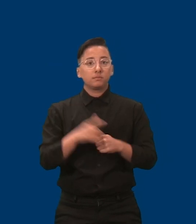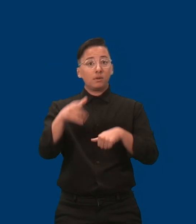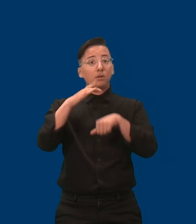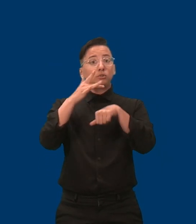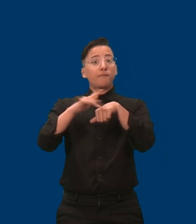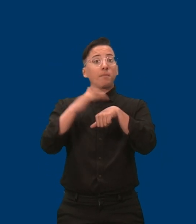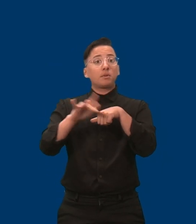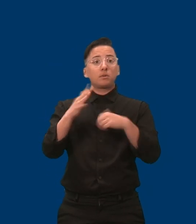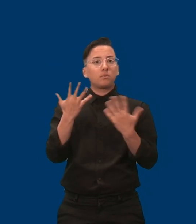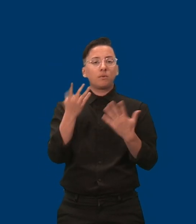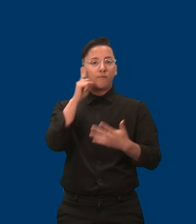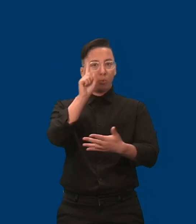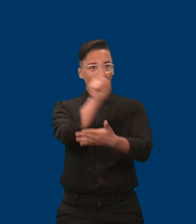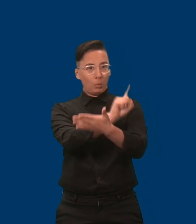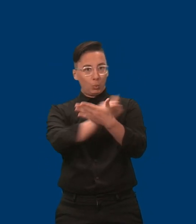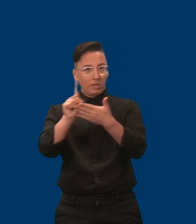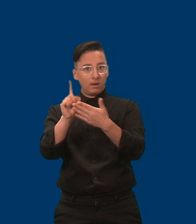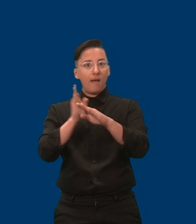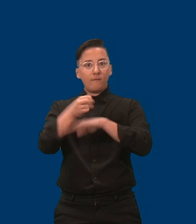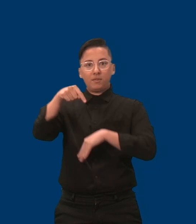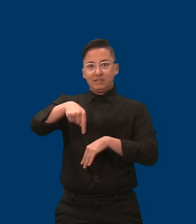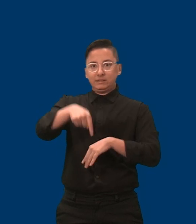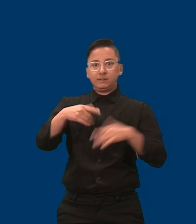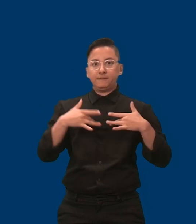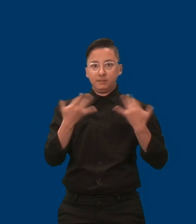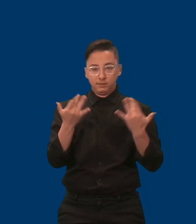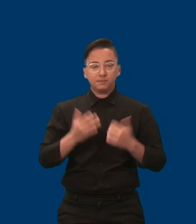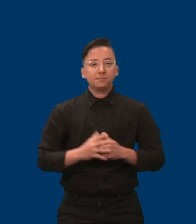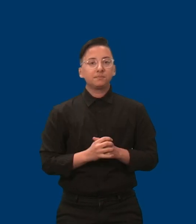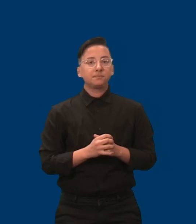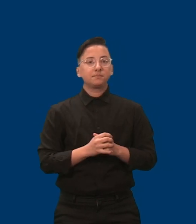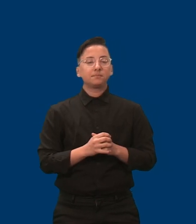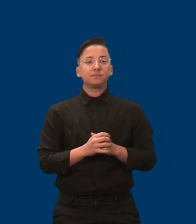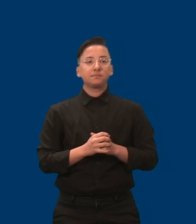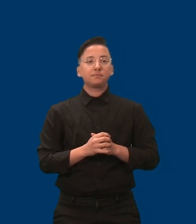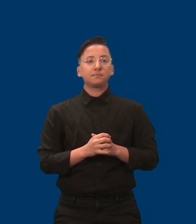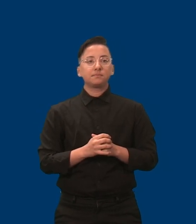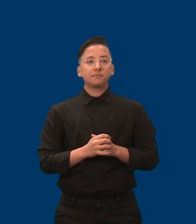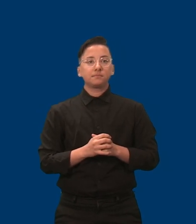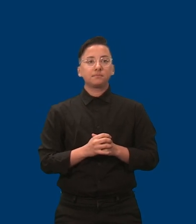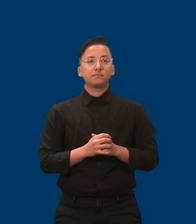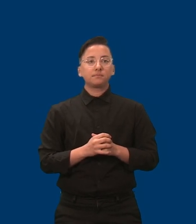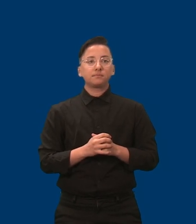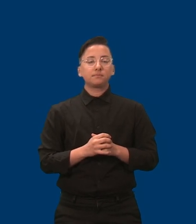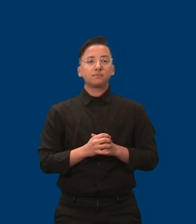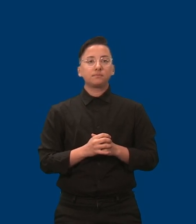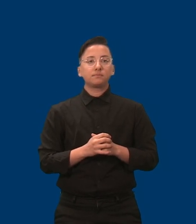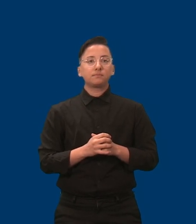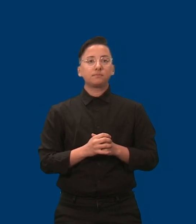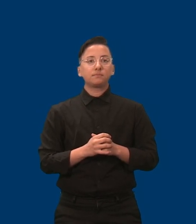week following this event. Some material presented today may